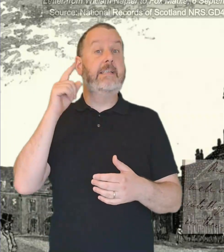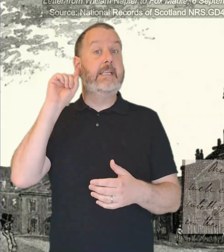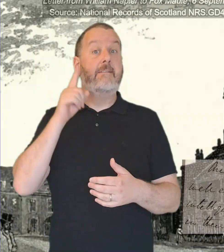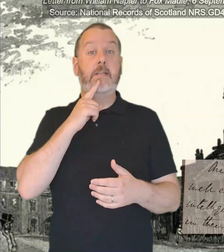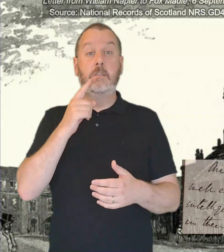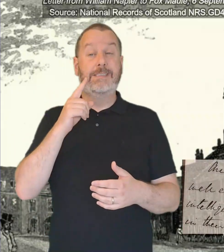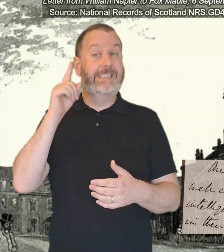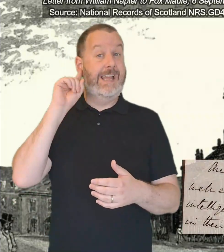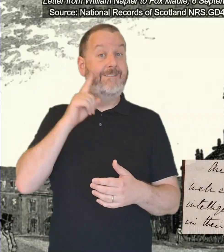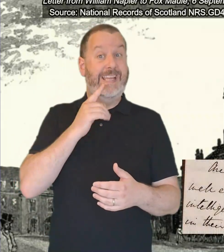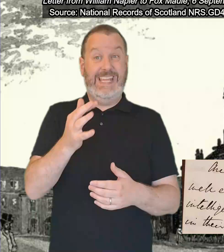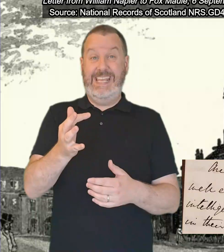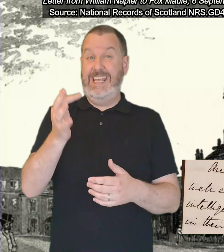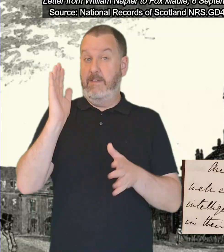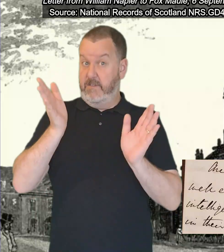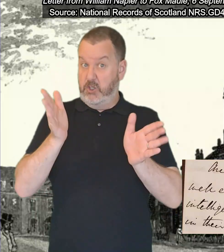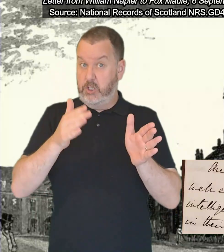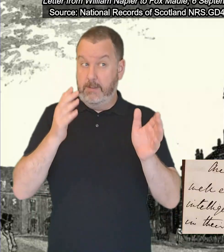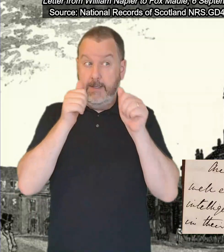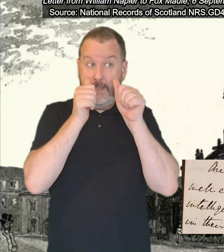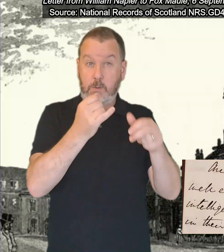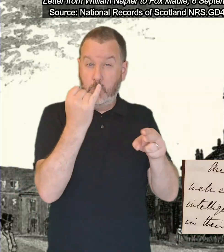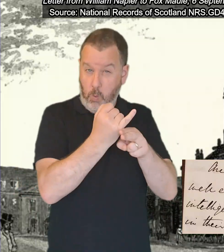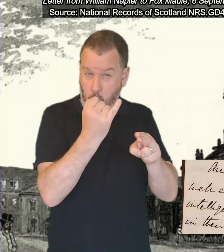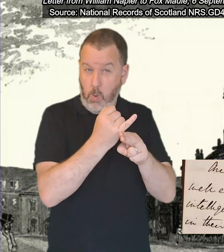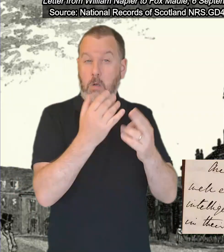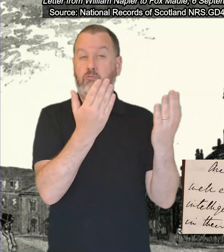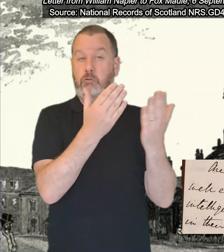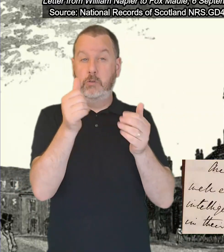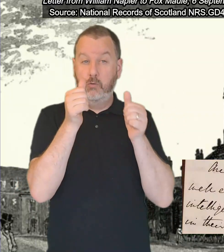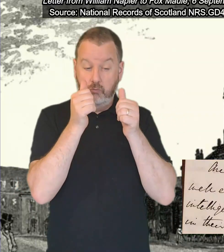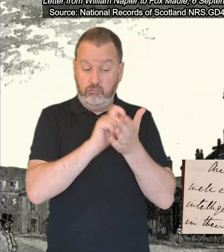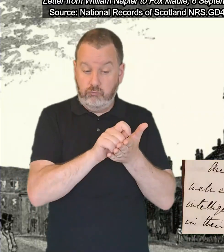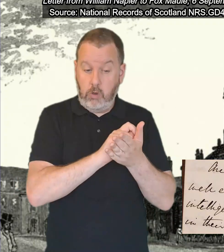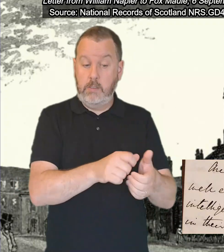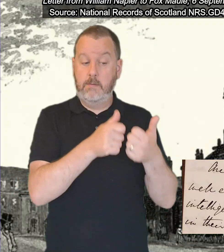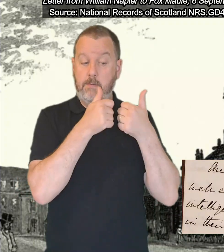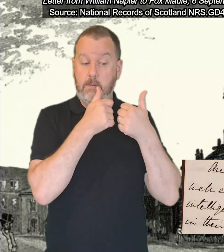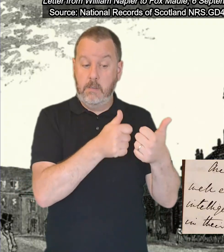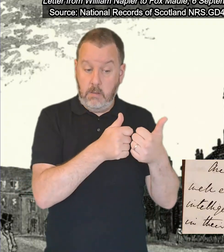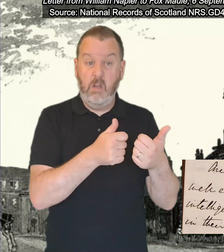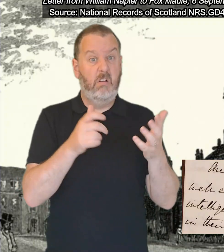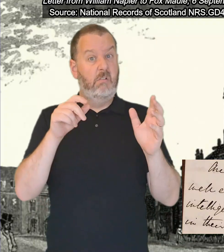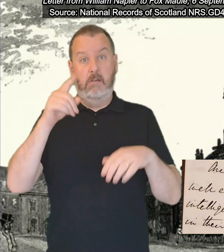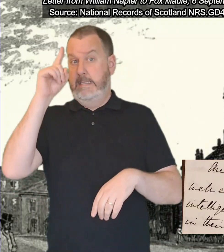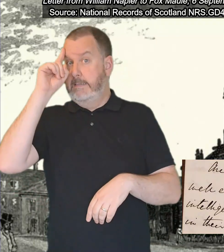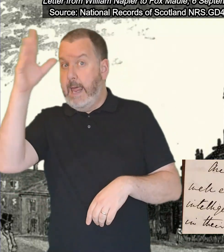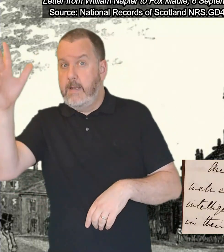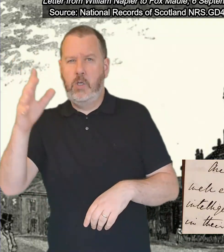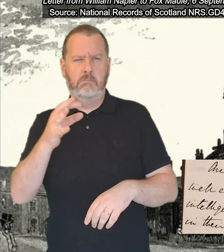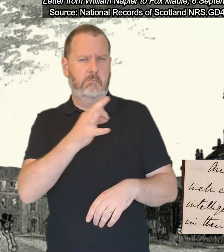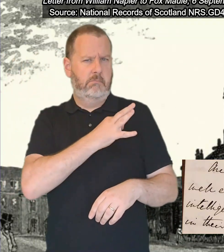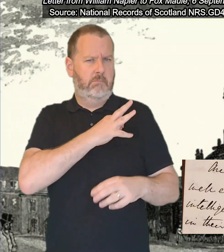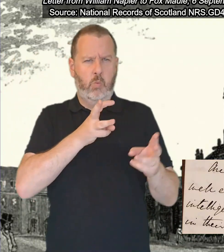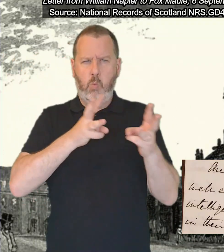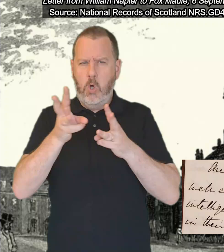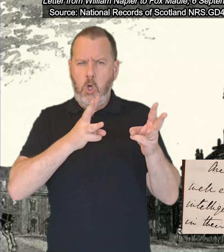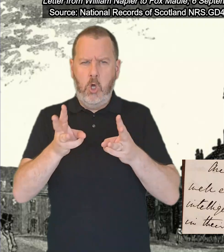"Are you aware that the Deaf & Dumb, well educated, are generally speaking ... intelligent, methodical,